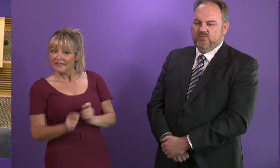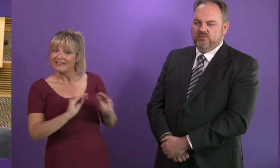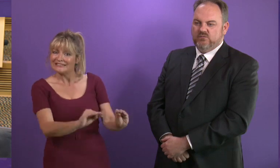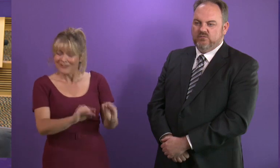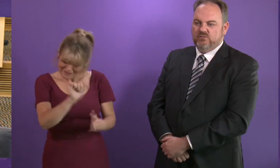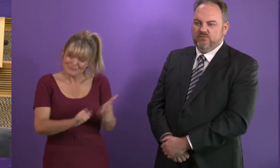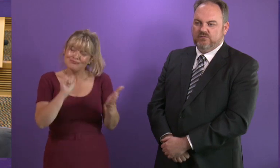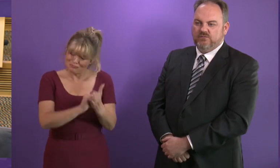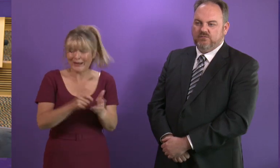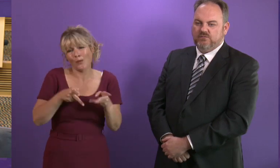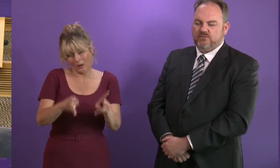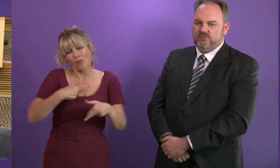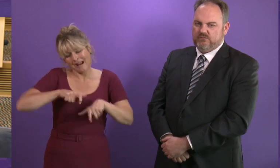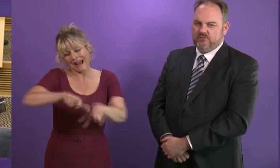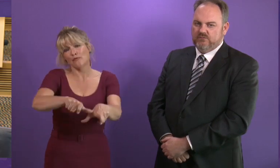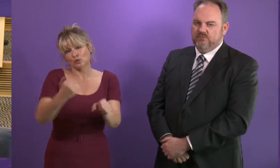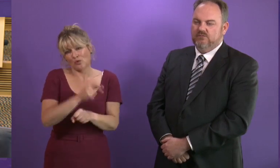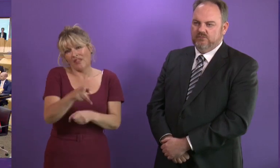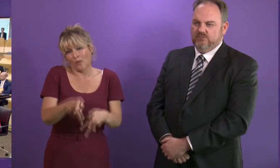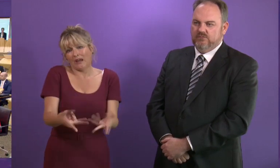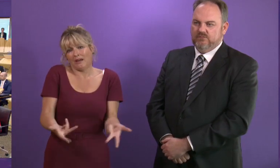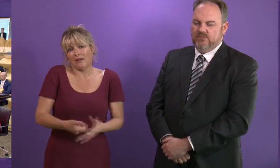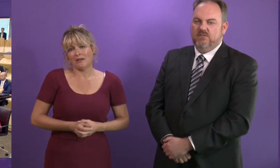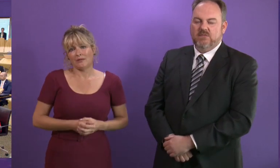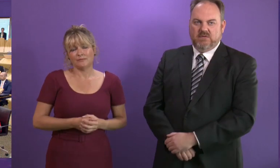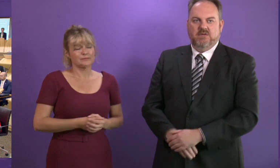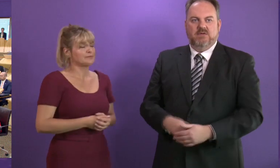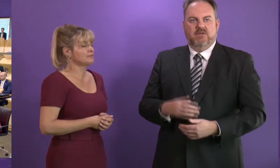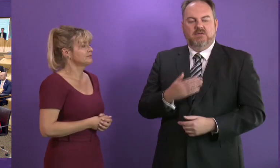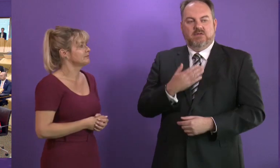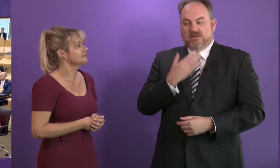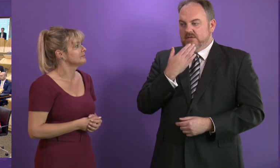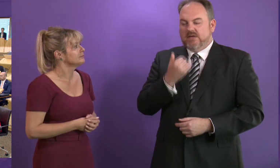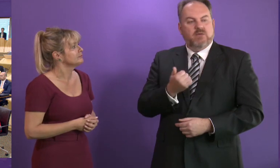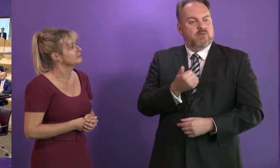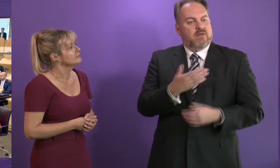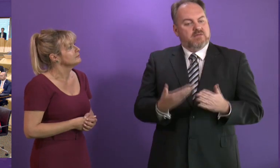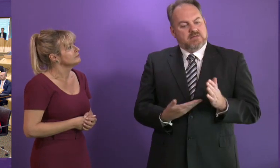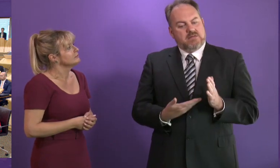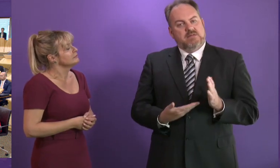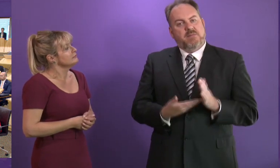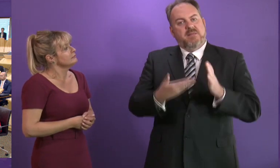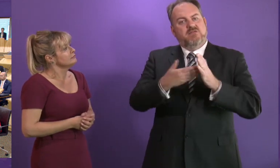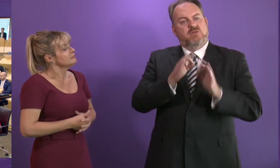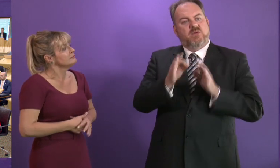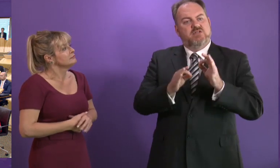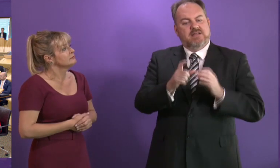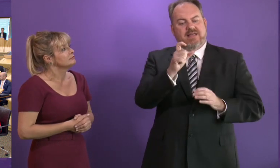we will continue with it. Minimum Unit Pricing (Alcohol-related Deaths) Clare Adamson (Motherwell and Wishaw) (SNP):